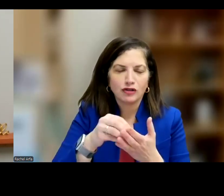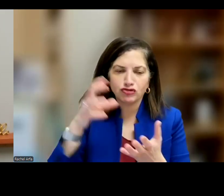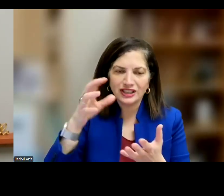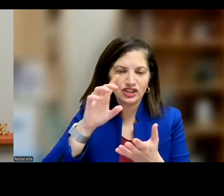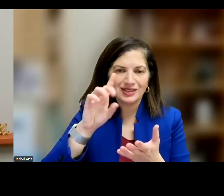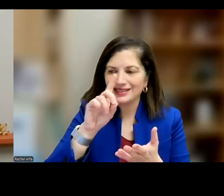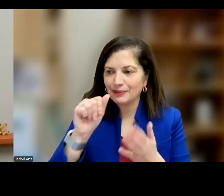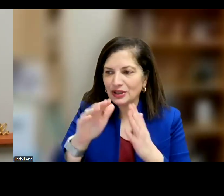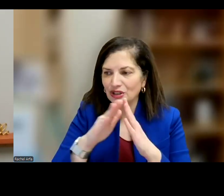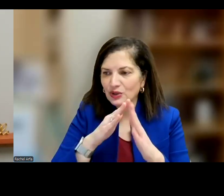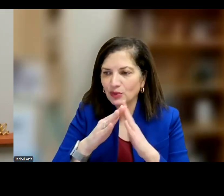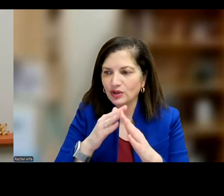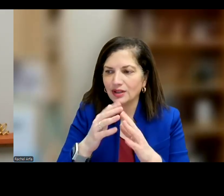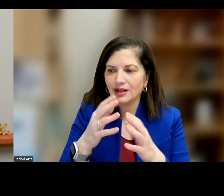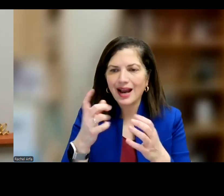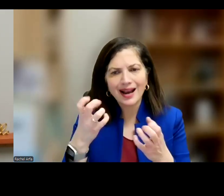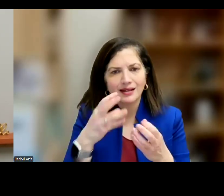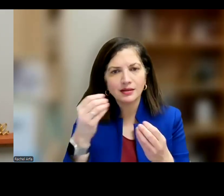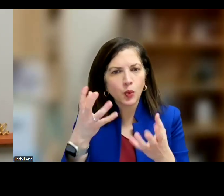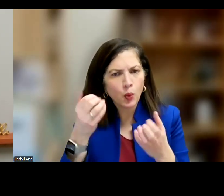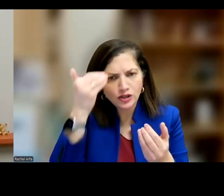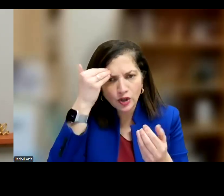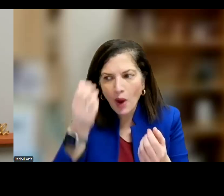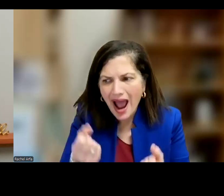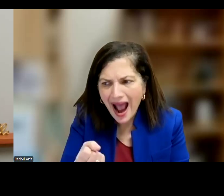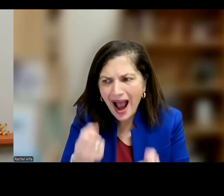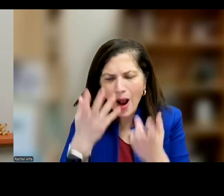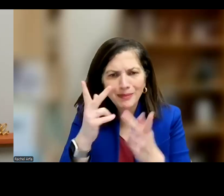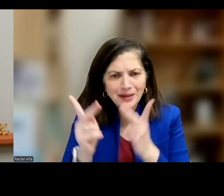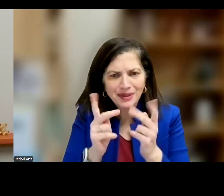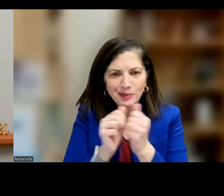13:03:50 We know Chicago has a rich 13:03:51 disability community, and we